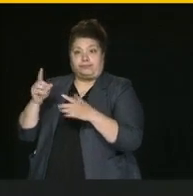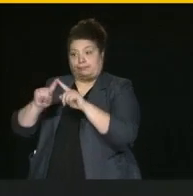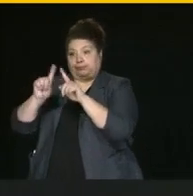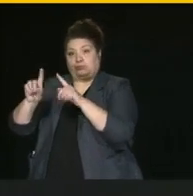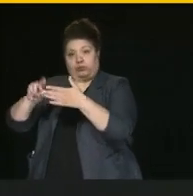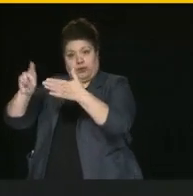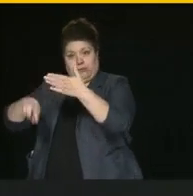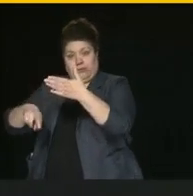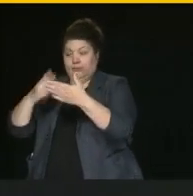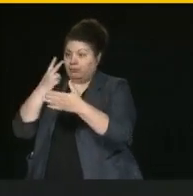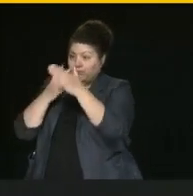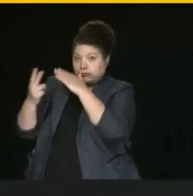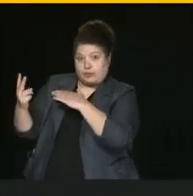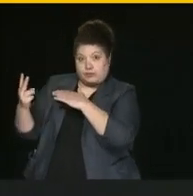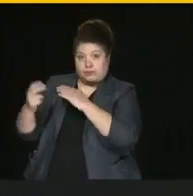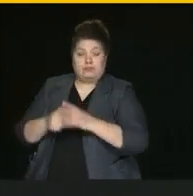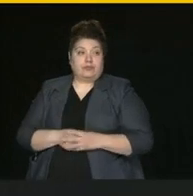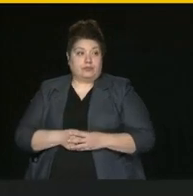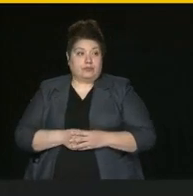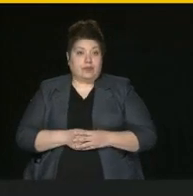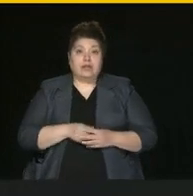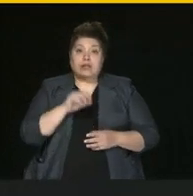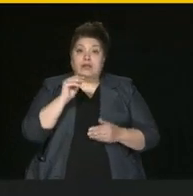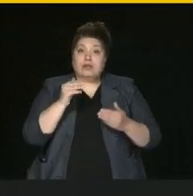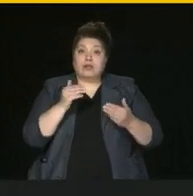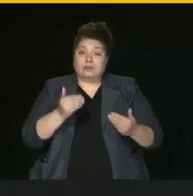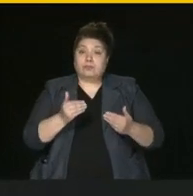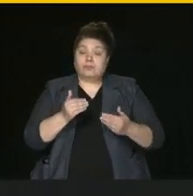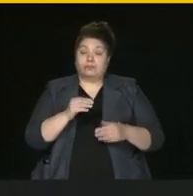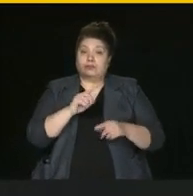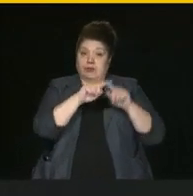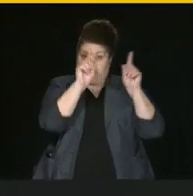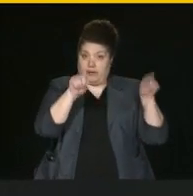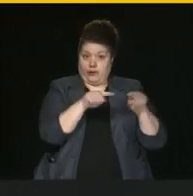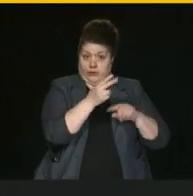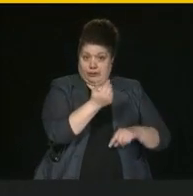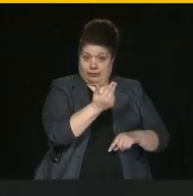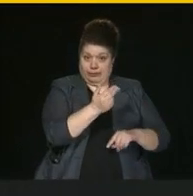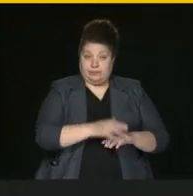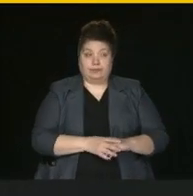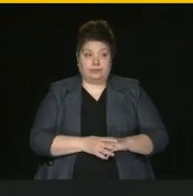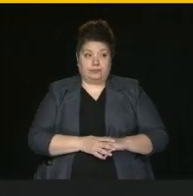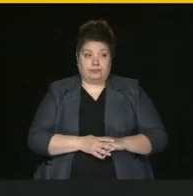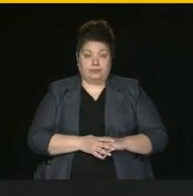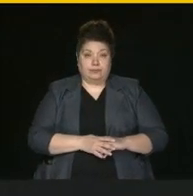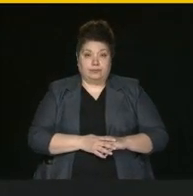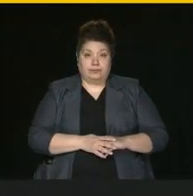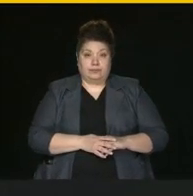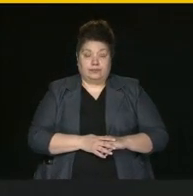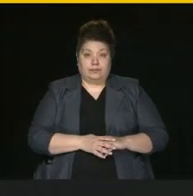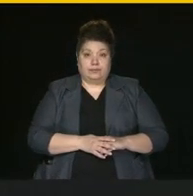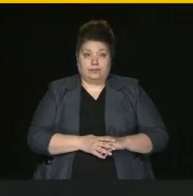PRODUCE DIFFERENT OUTCOMES.